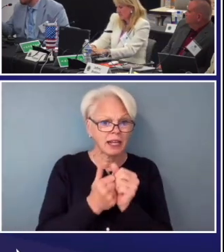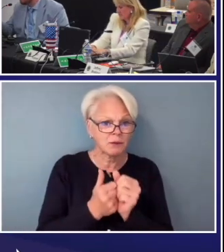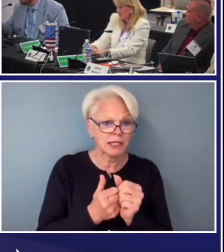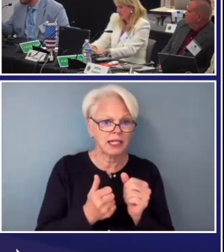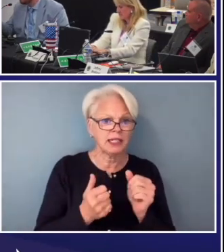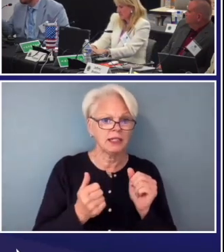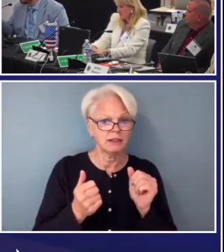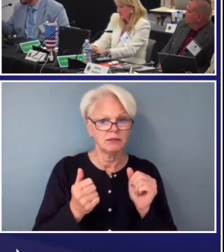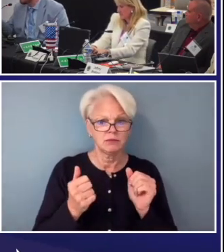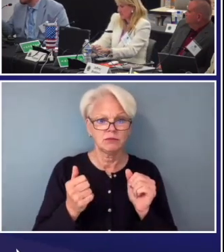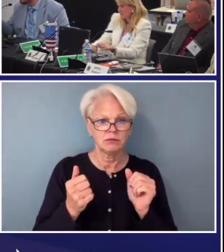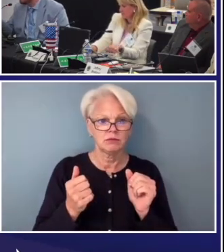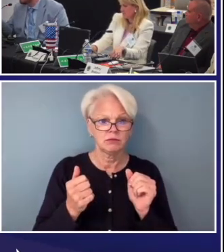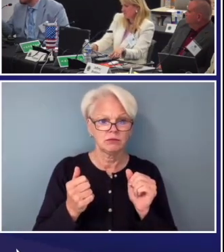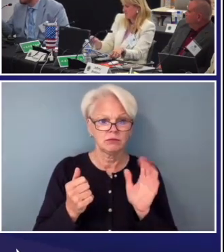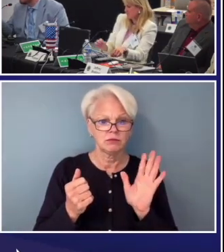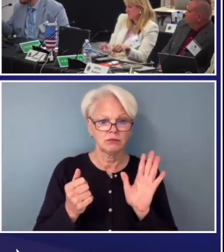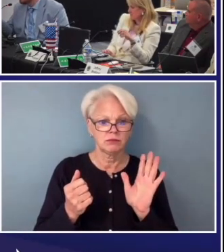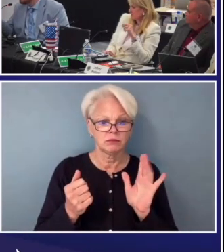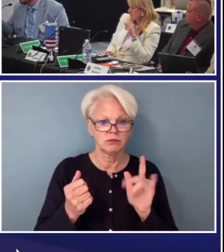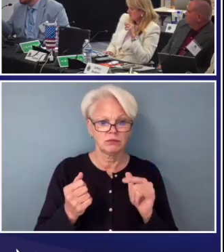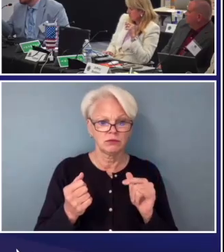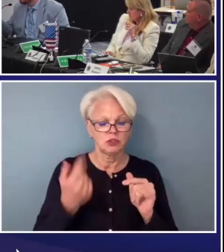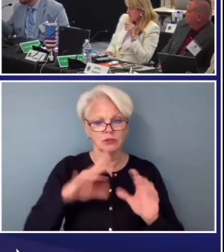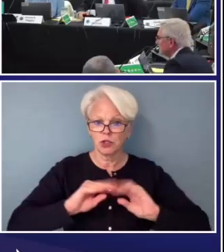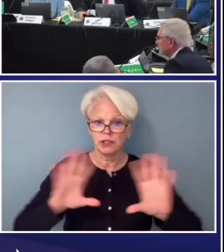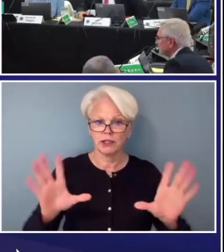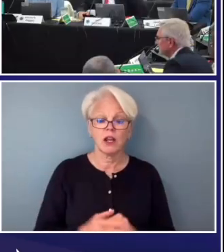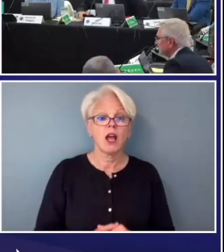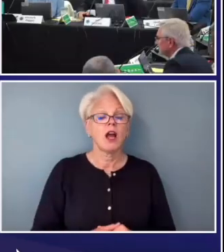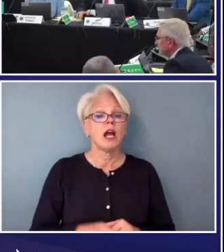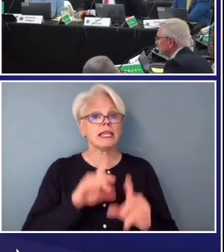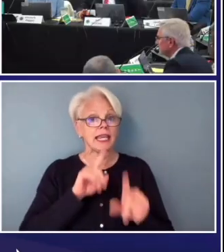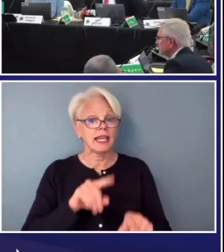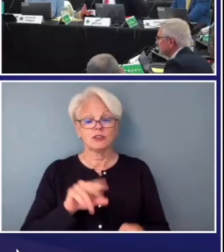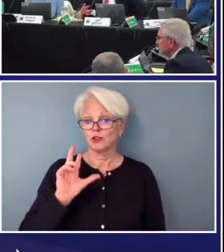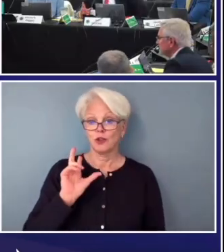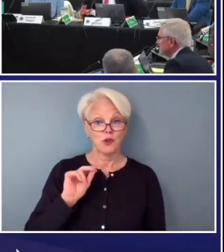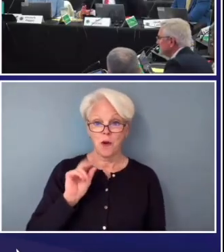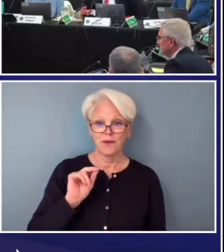uh, charity? The answer to that one would be no. Um, just for the, it's just for version control.